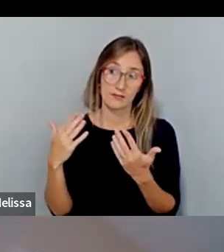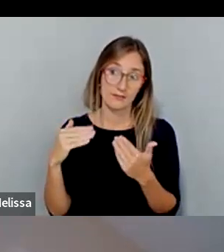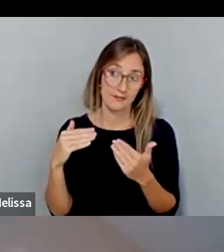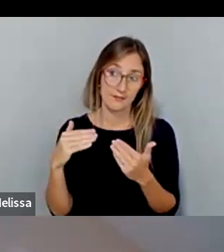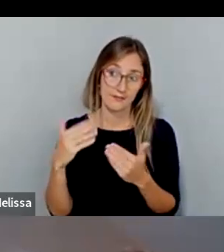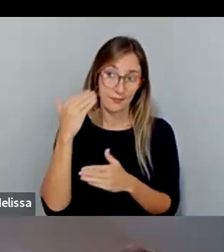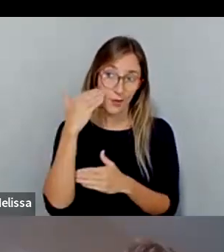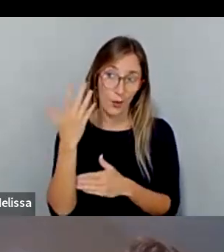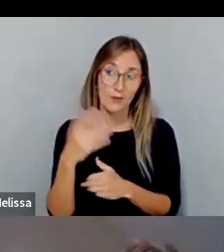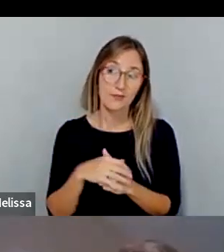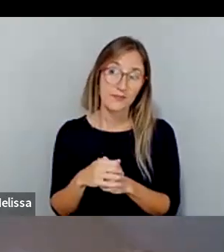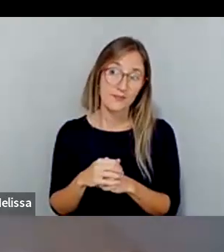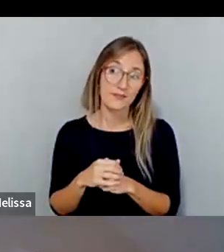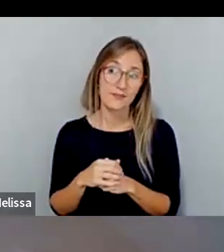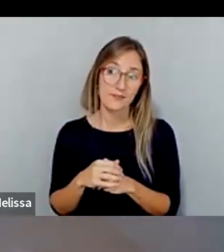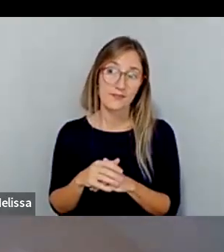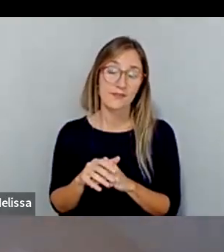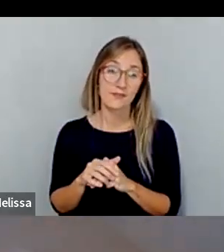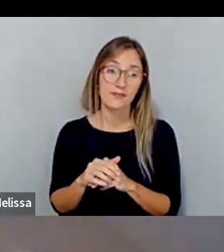part of it. It's there and we all need to know it and we don't know it